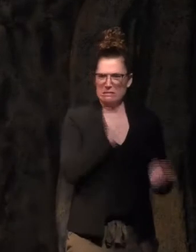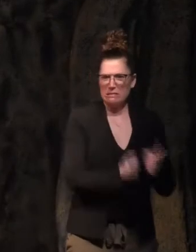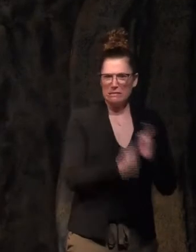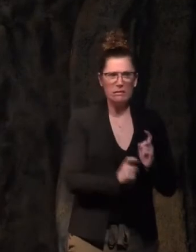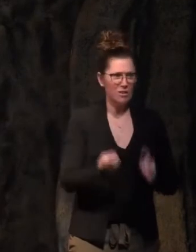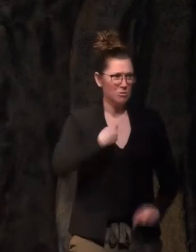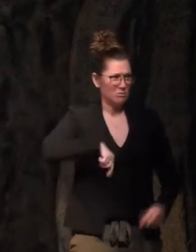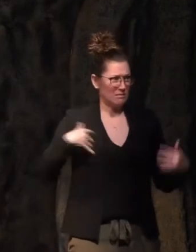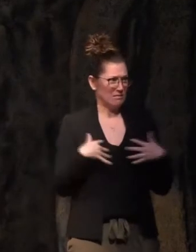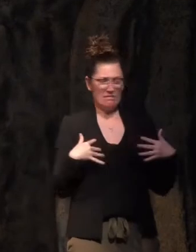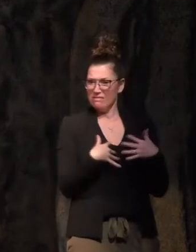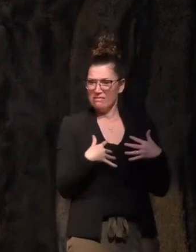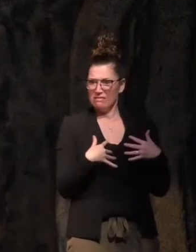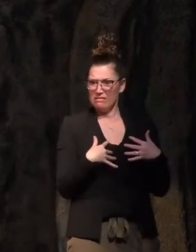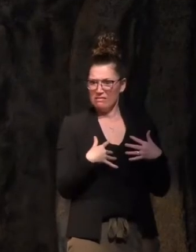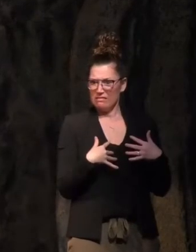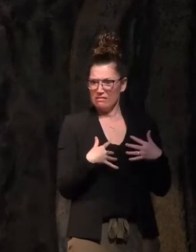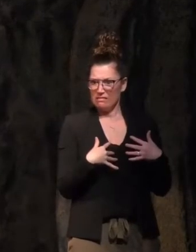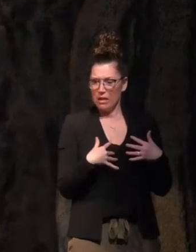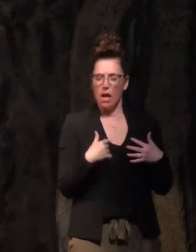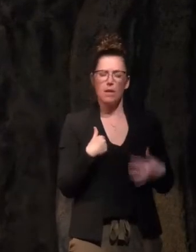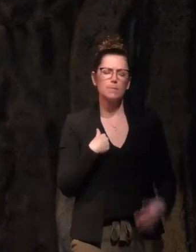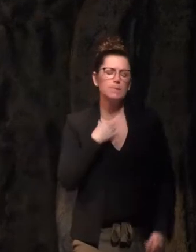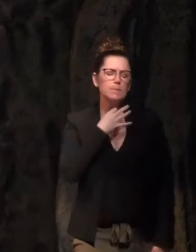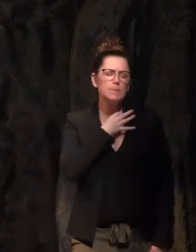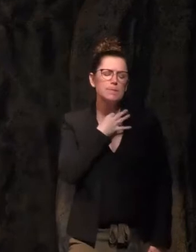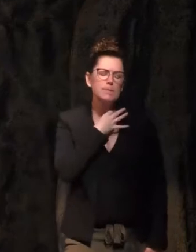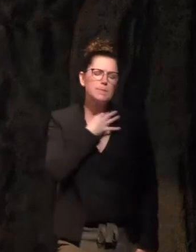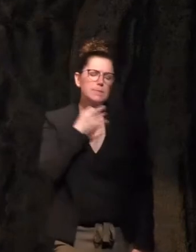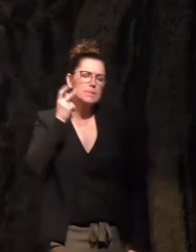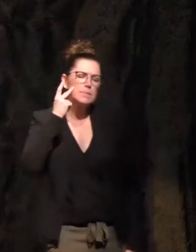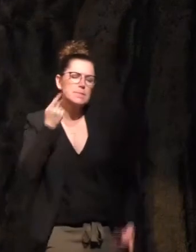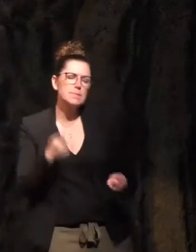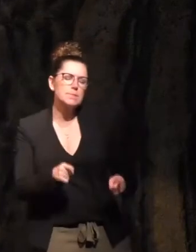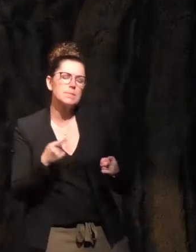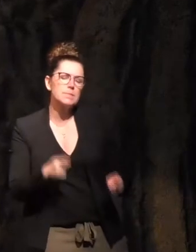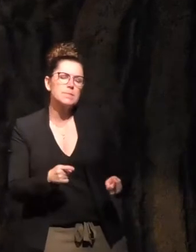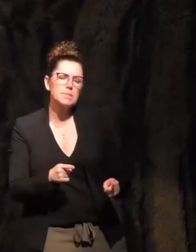I'll be very curious to see what happens to the powerful surge of attention all of us in this room have paid